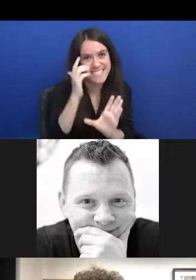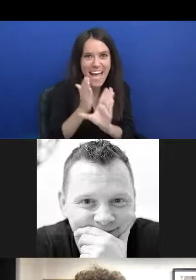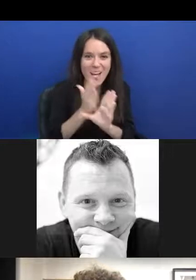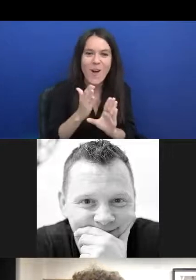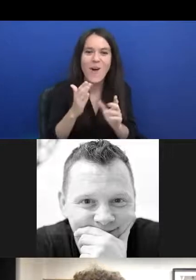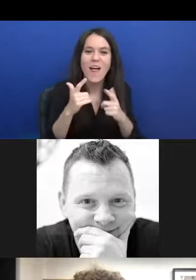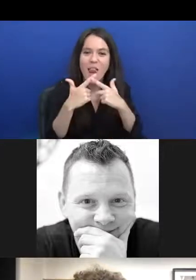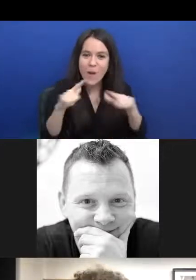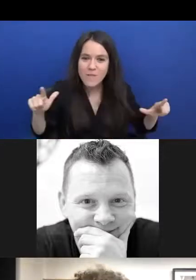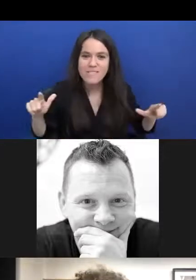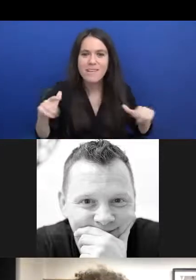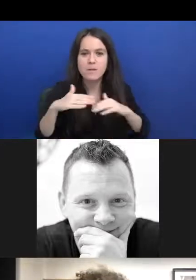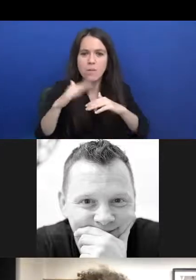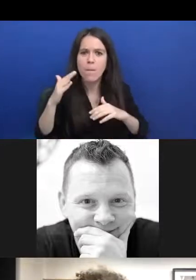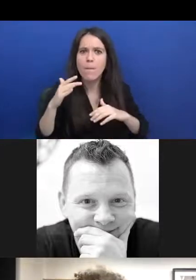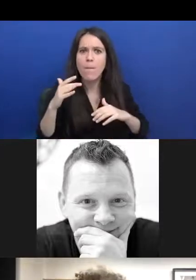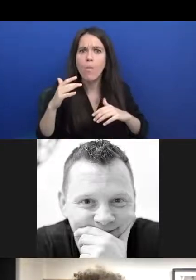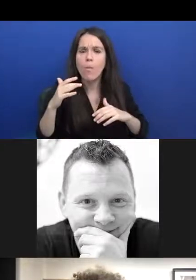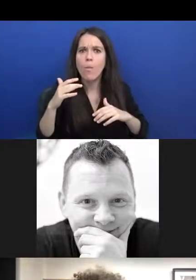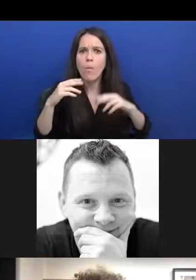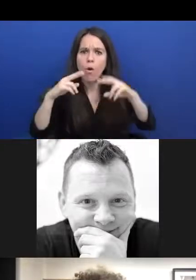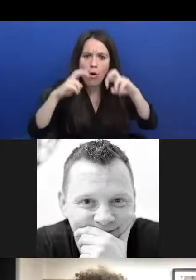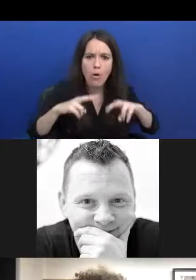to make connections so with the experiments I forgot to mention